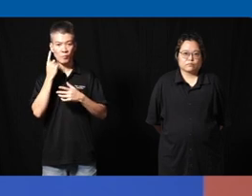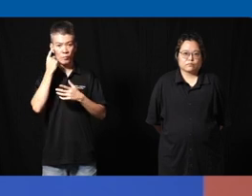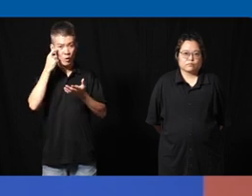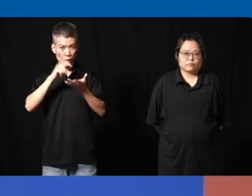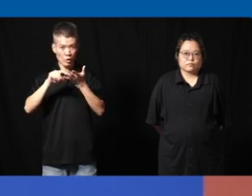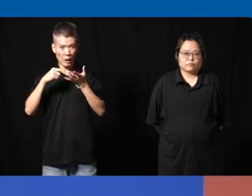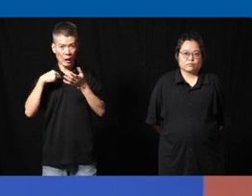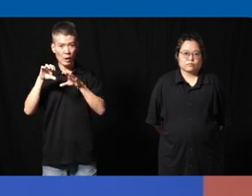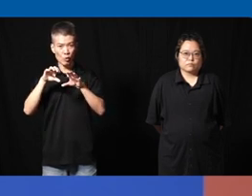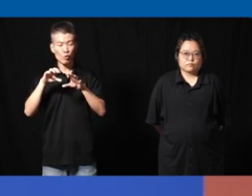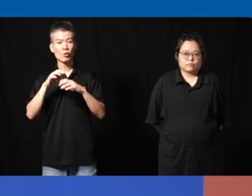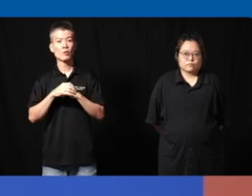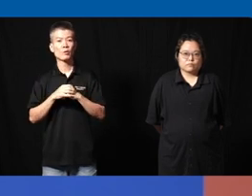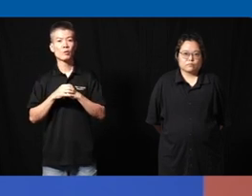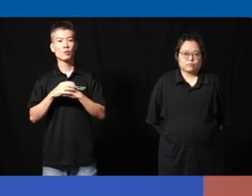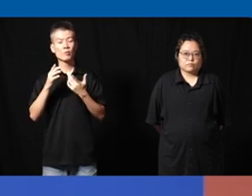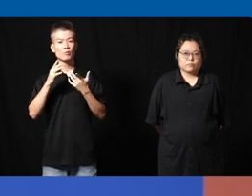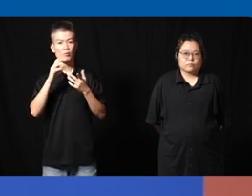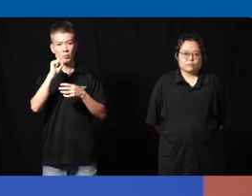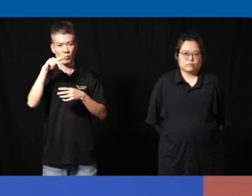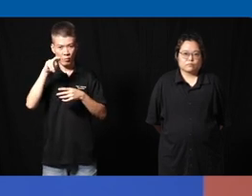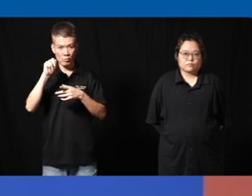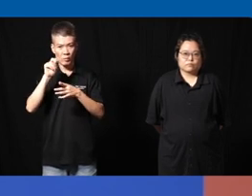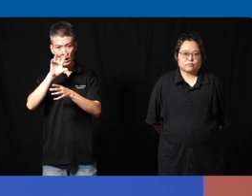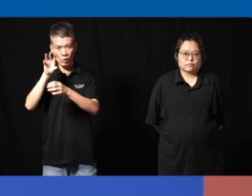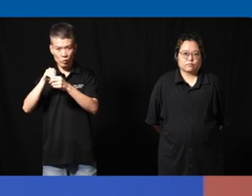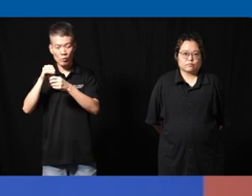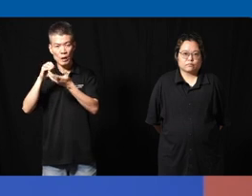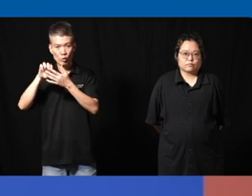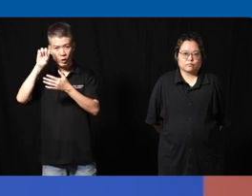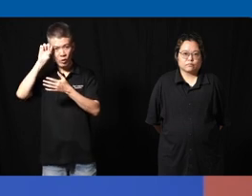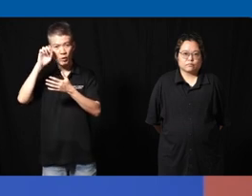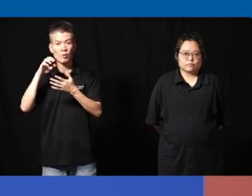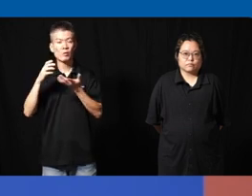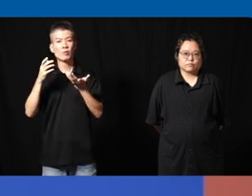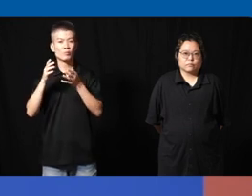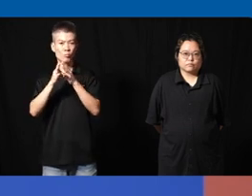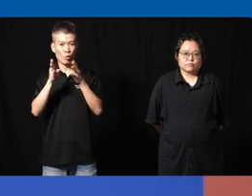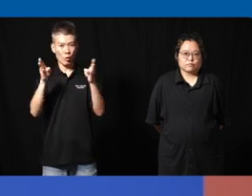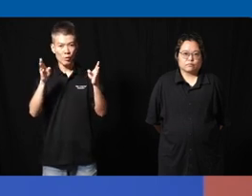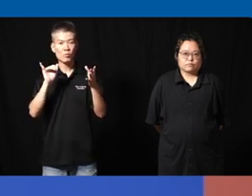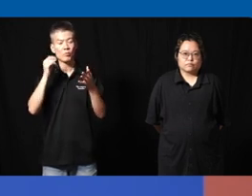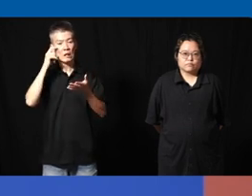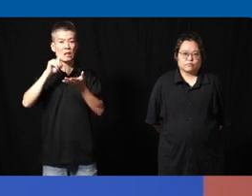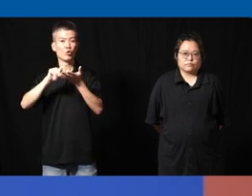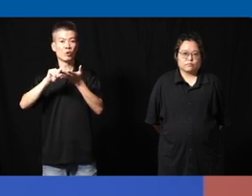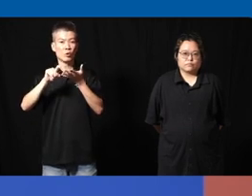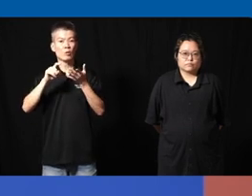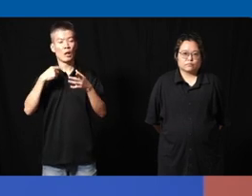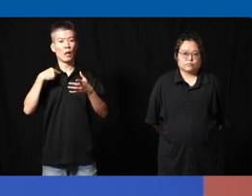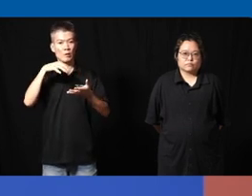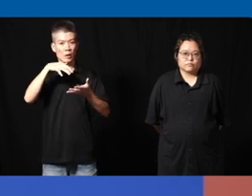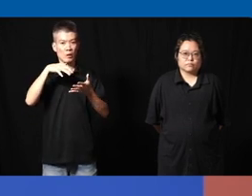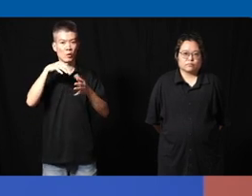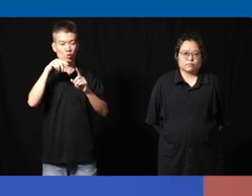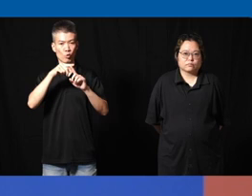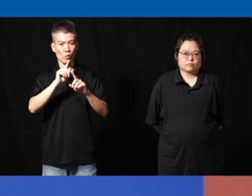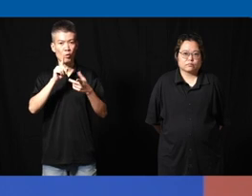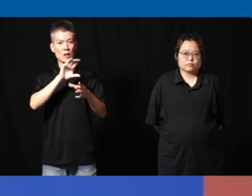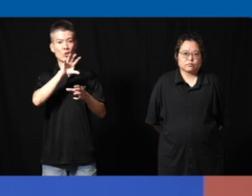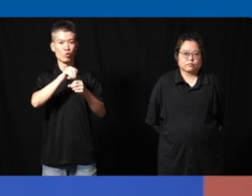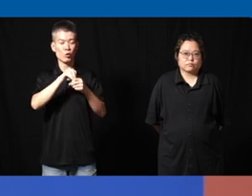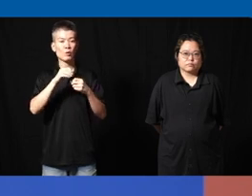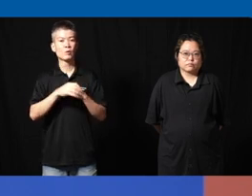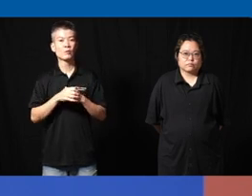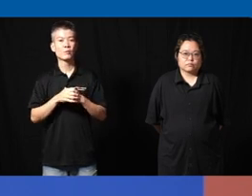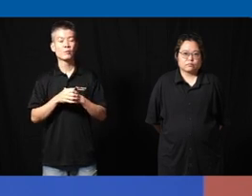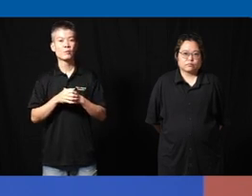I do um spend inclusive special education uh uh broadly uh research I I study into inclusion um